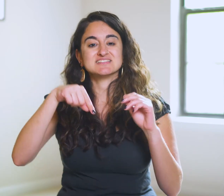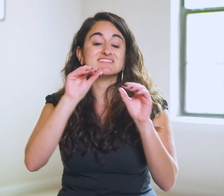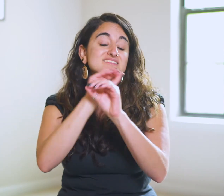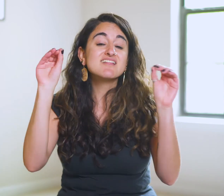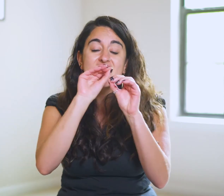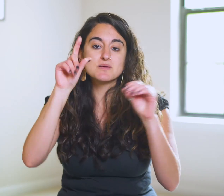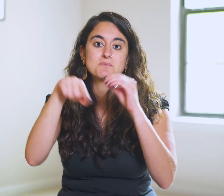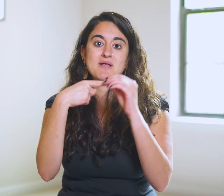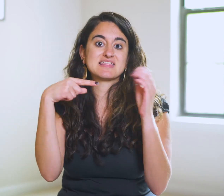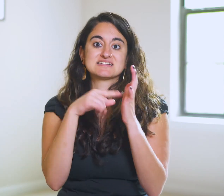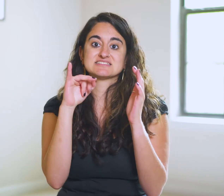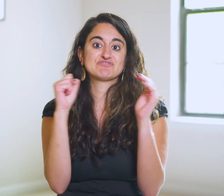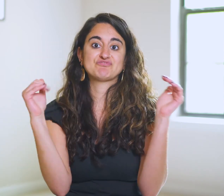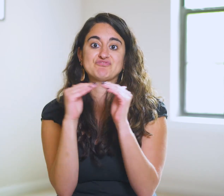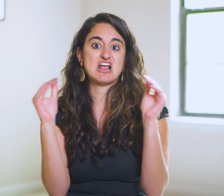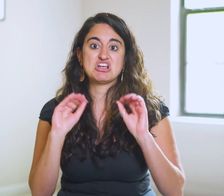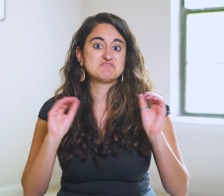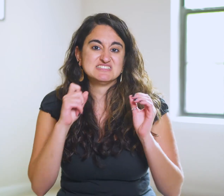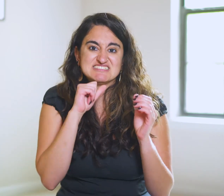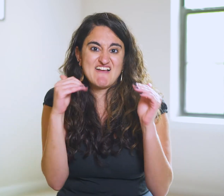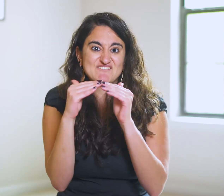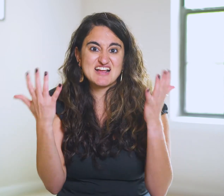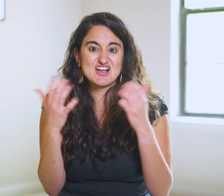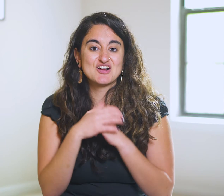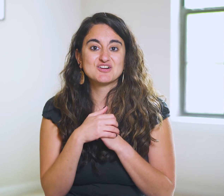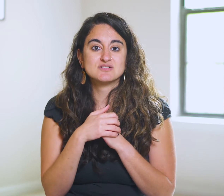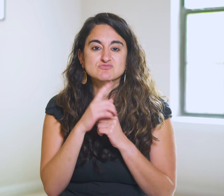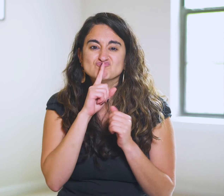nothing about this is fair;